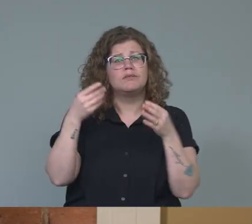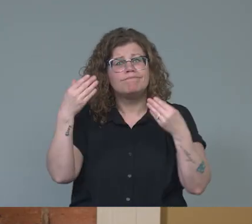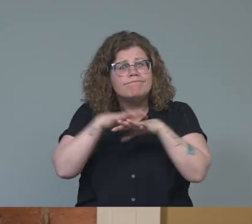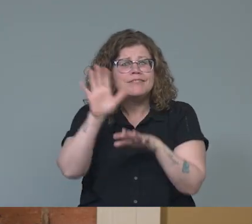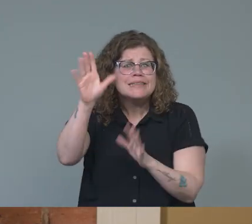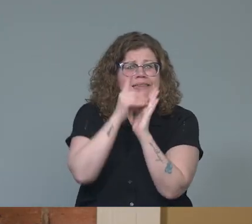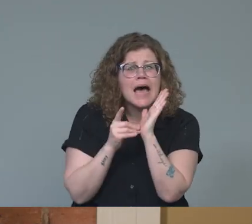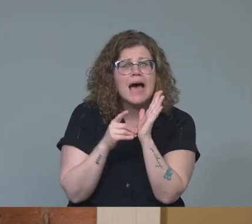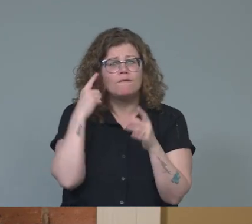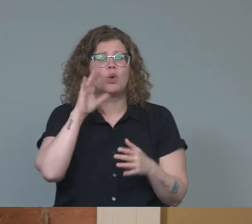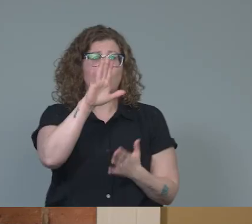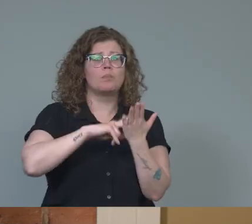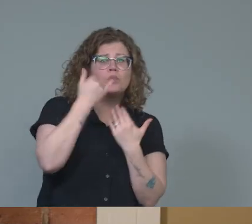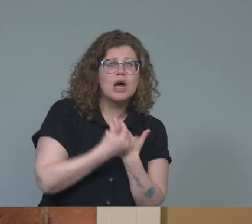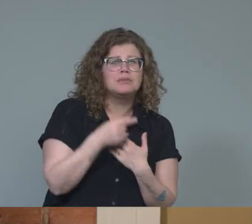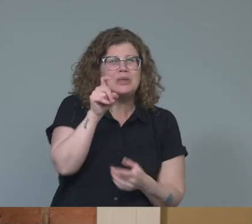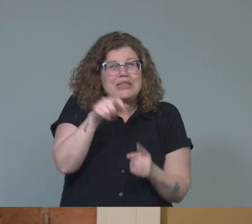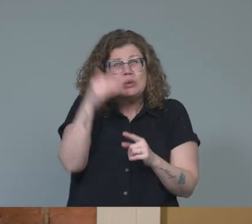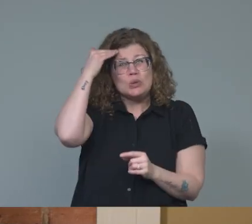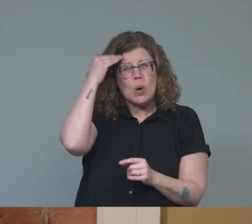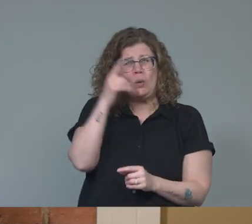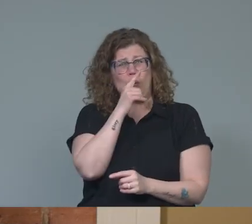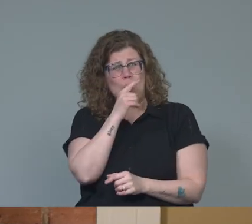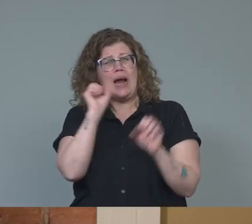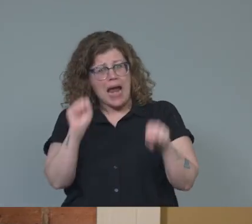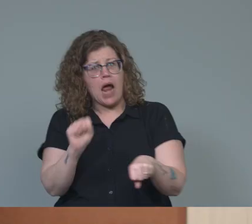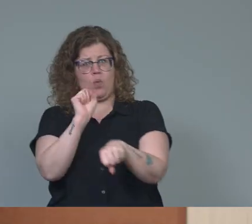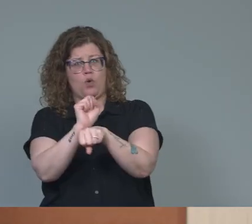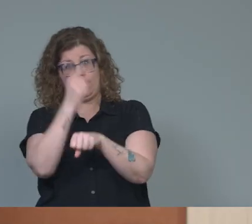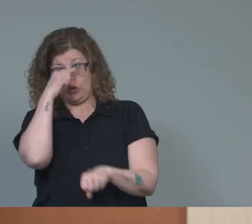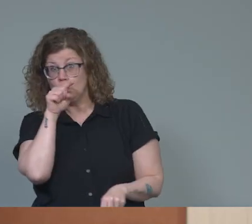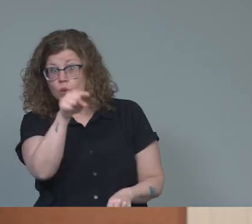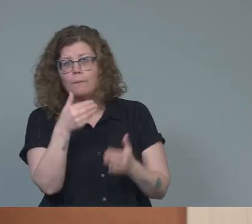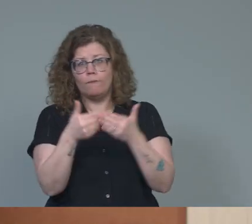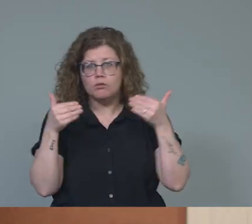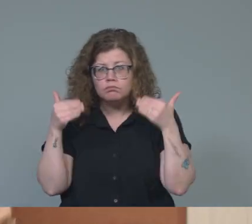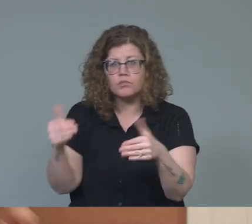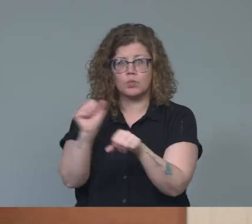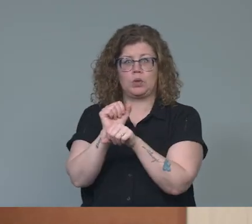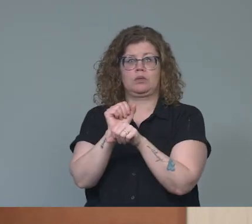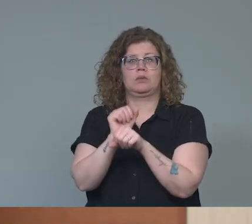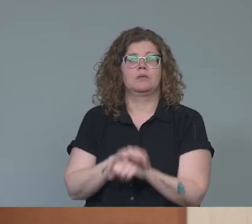and relevant parties who may have any considerations regarding the artwork. The detailed design must continue